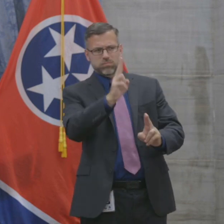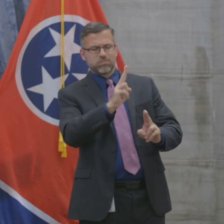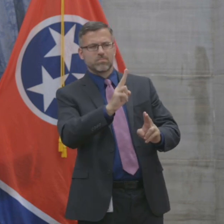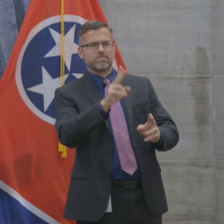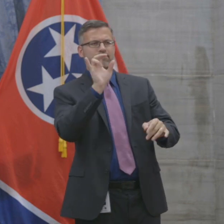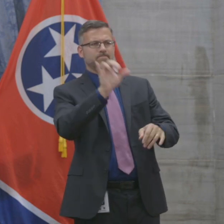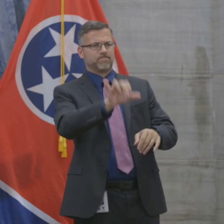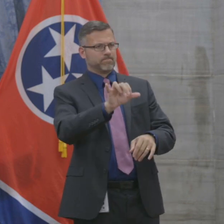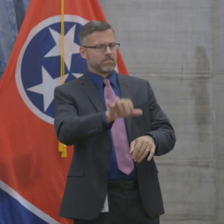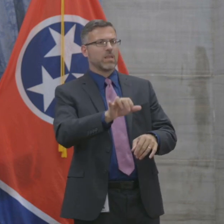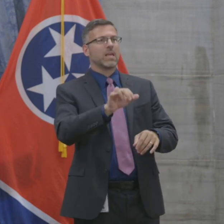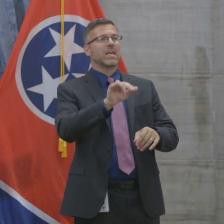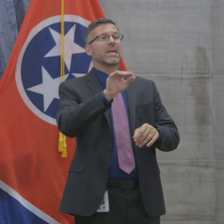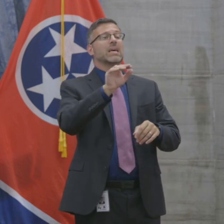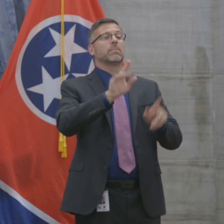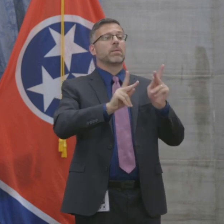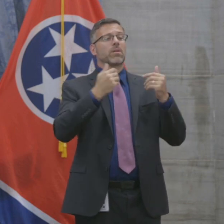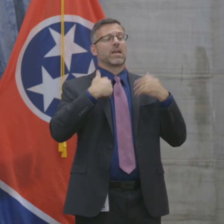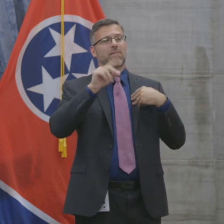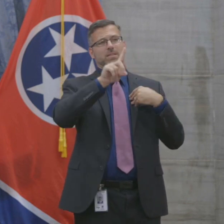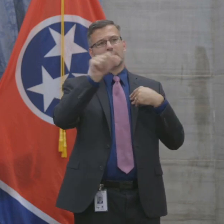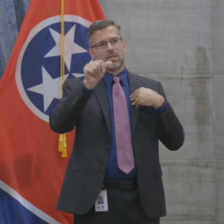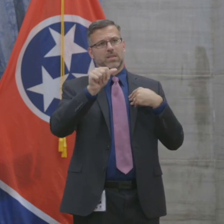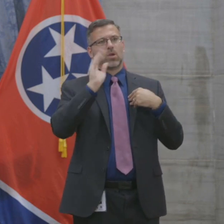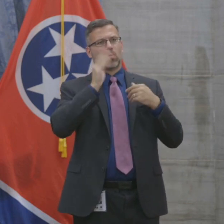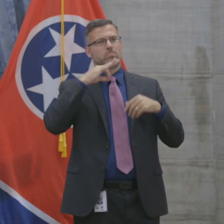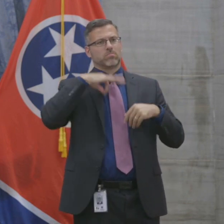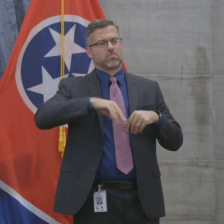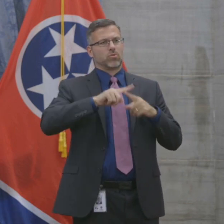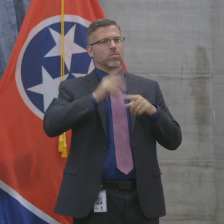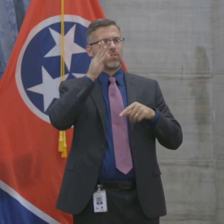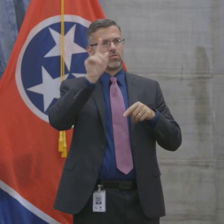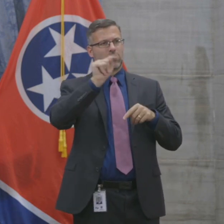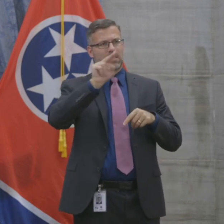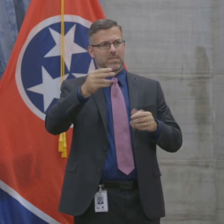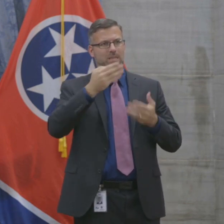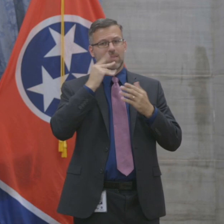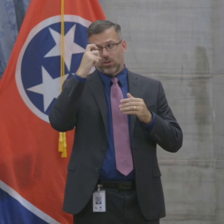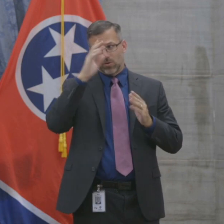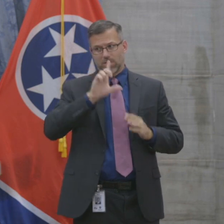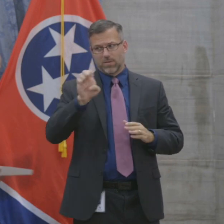is going. I'm very proud of this administration, the direction that Governor Lee has shared with us to make sure that